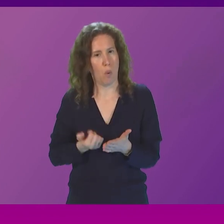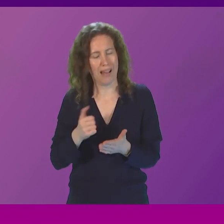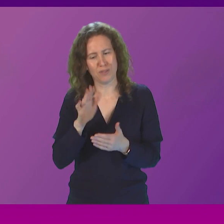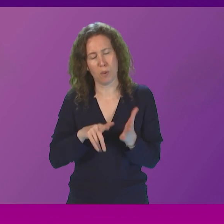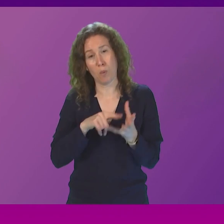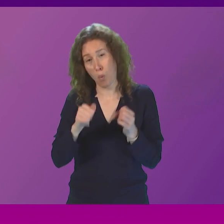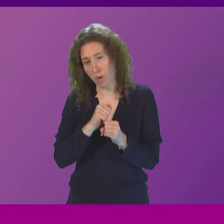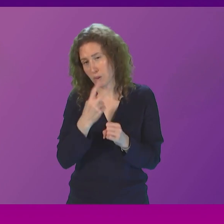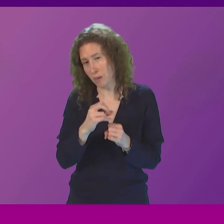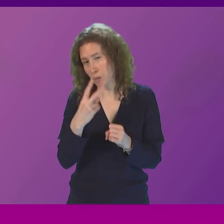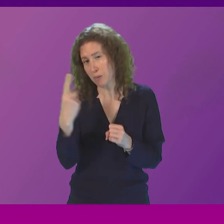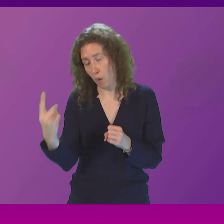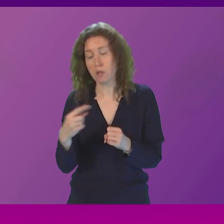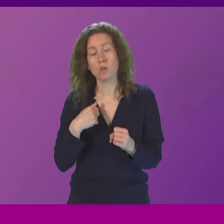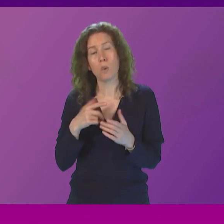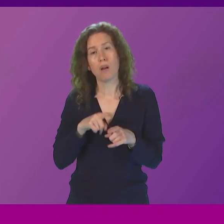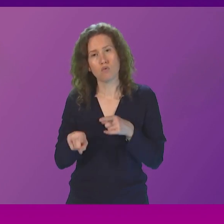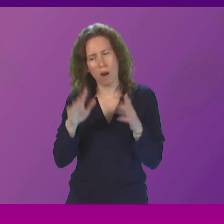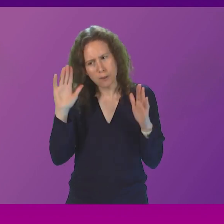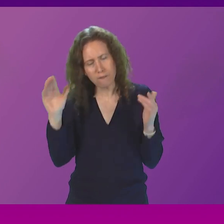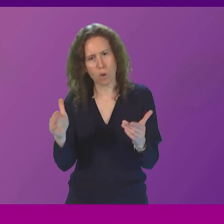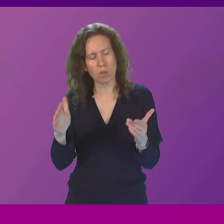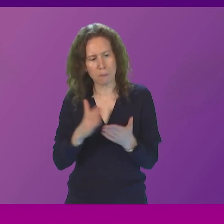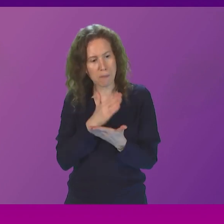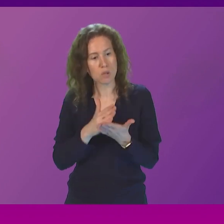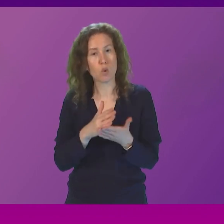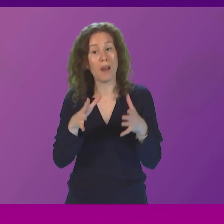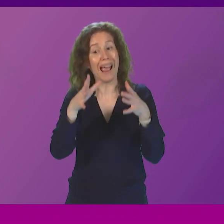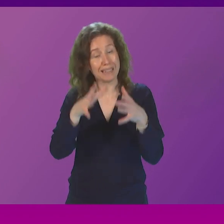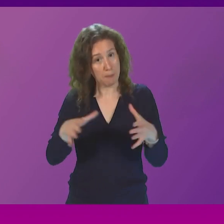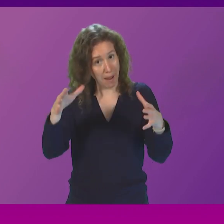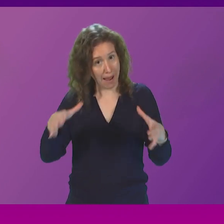We will continue our focus on expanding childcare.